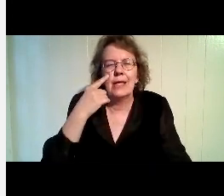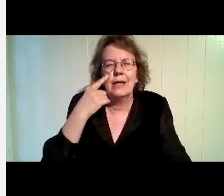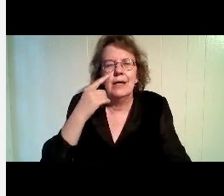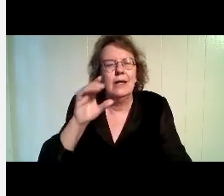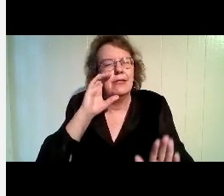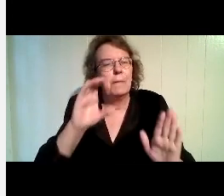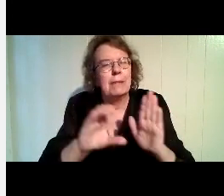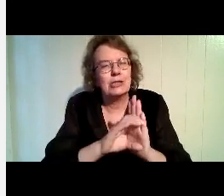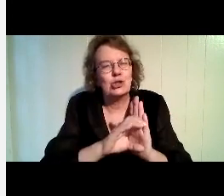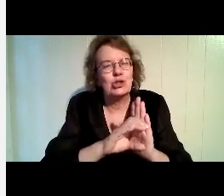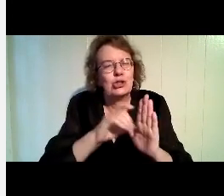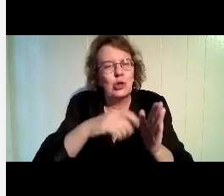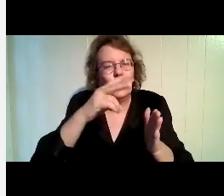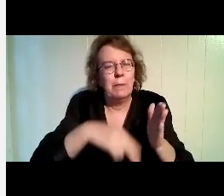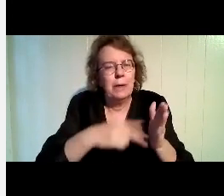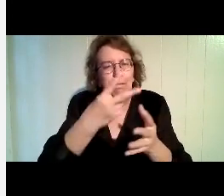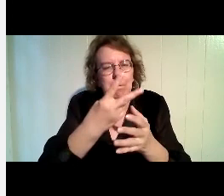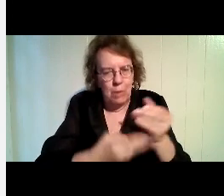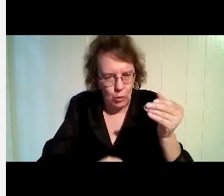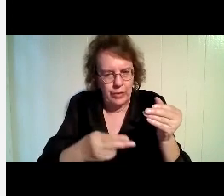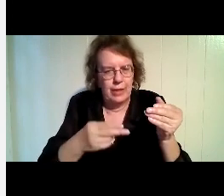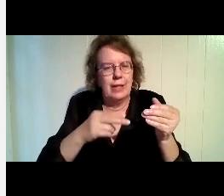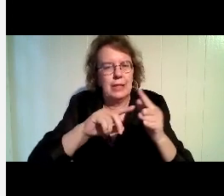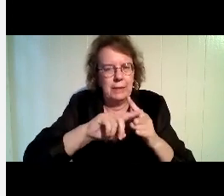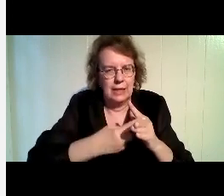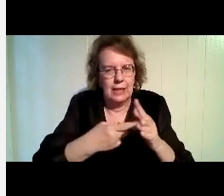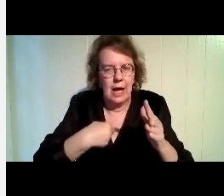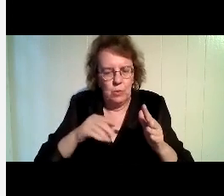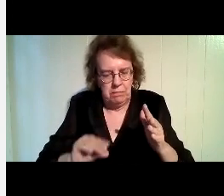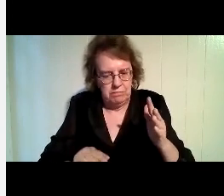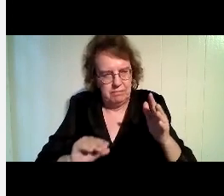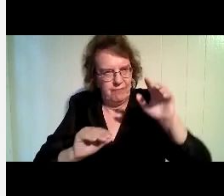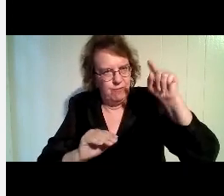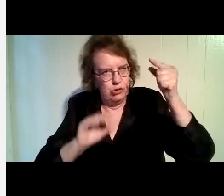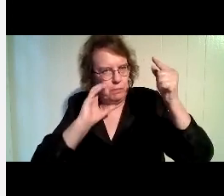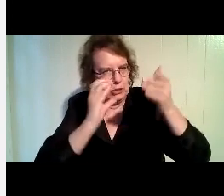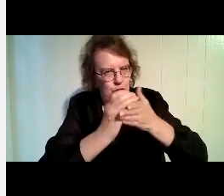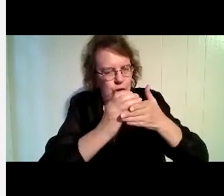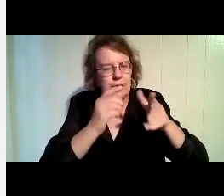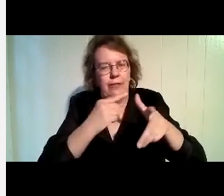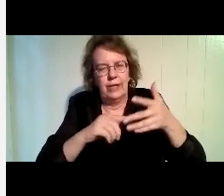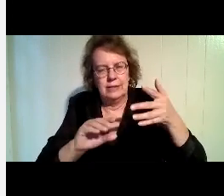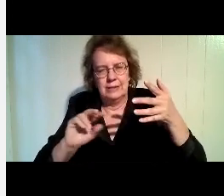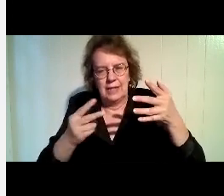pictures should be read both at the beginning, I'll have it read this first picture and then the second picture by just